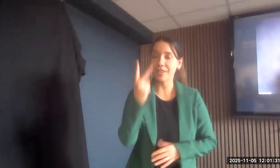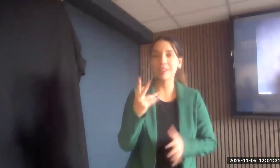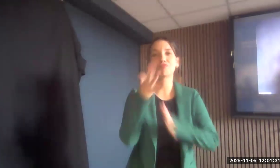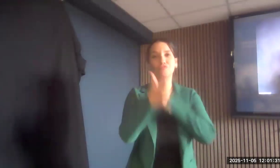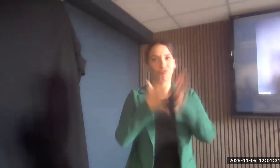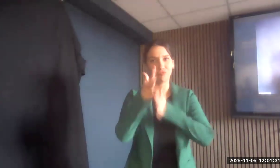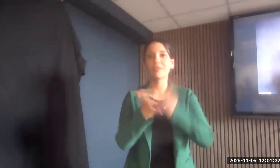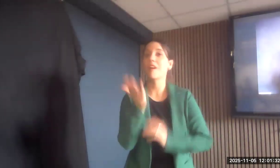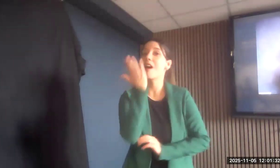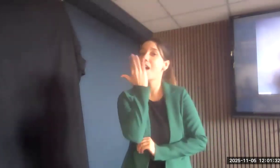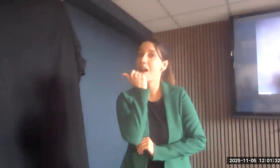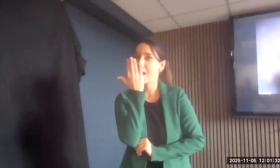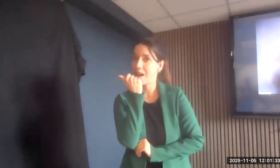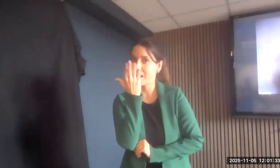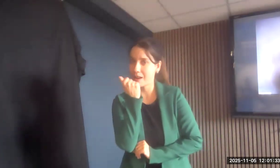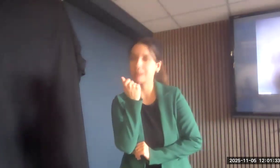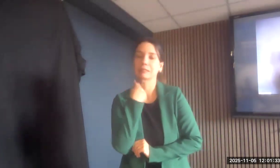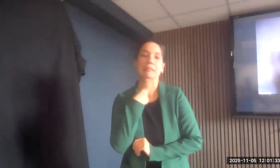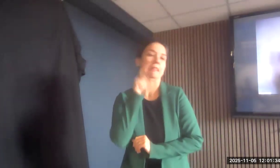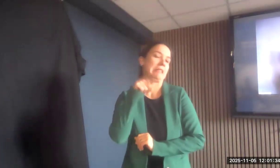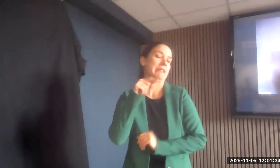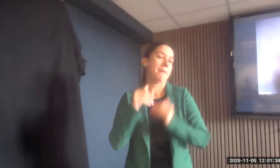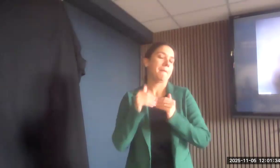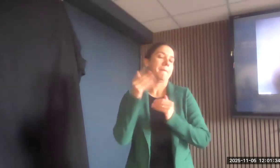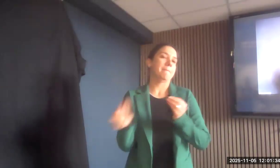So Adrien said he has seen that sign being used.